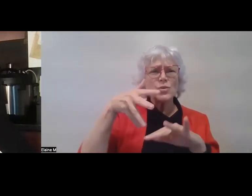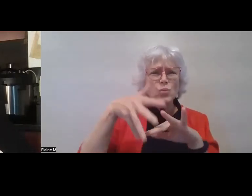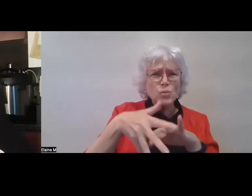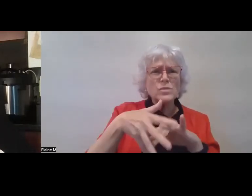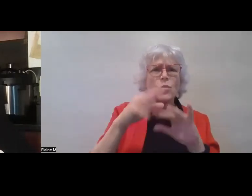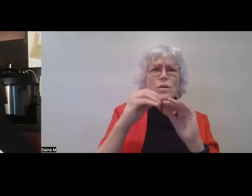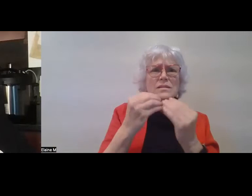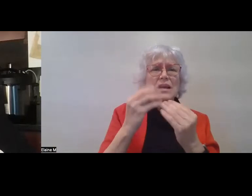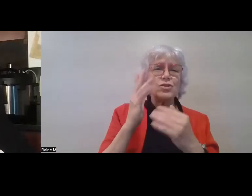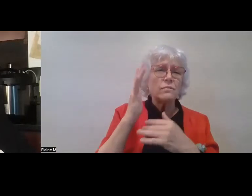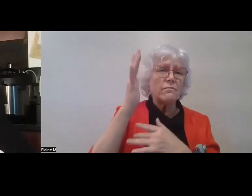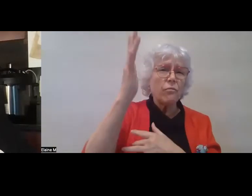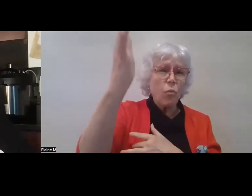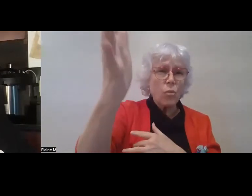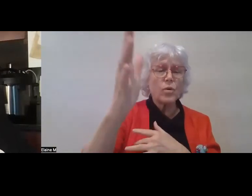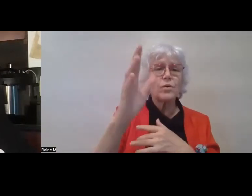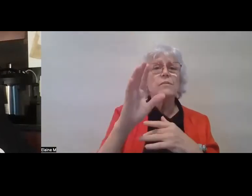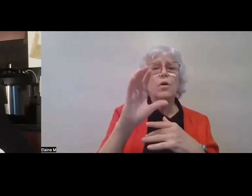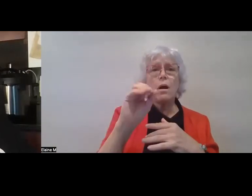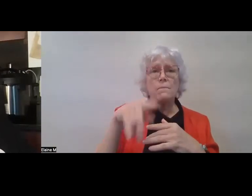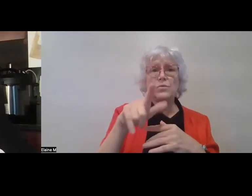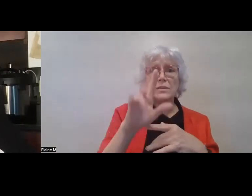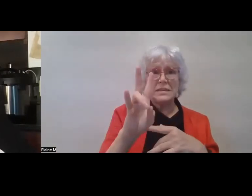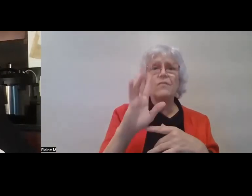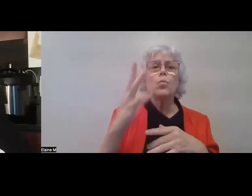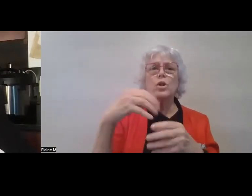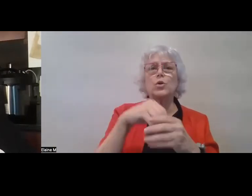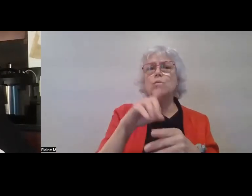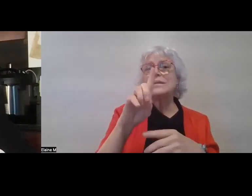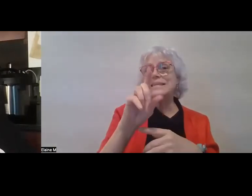for COP27, will include a disability justice framework